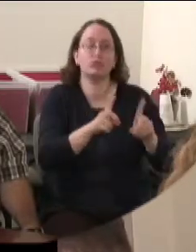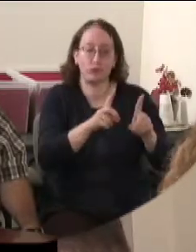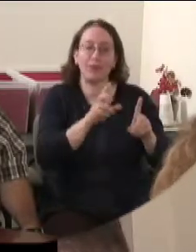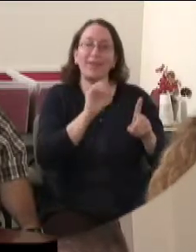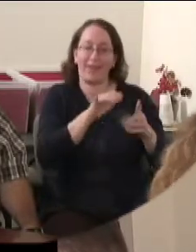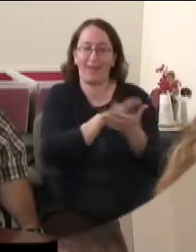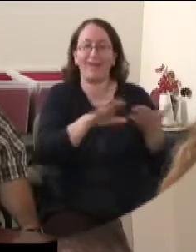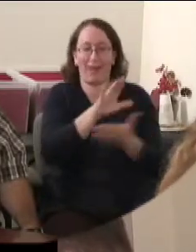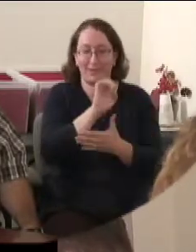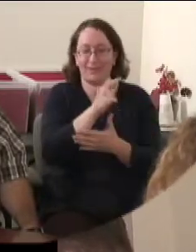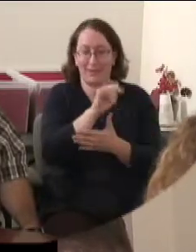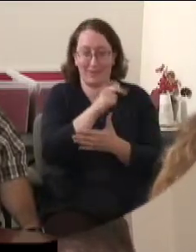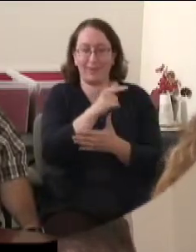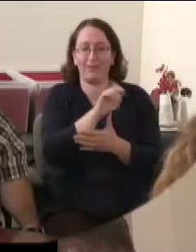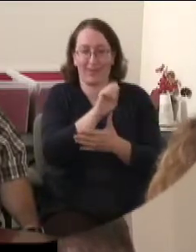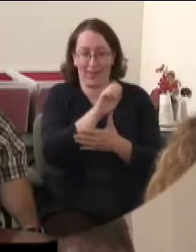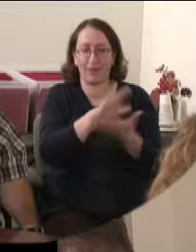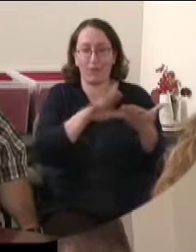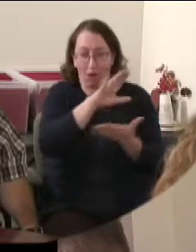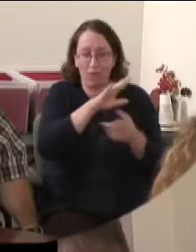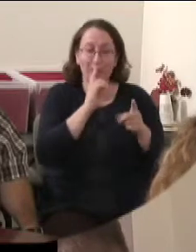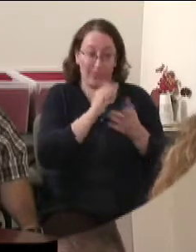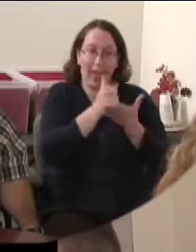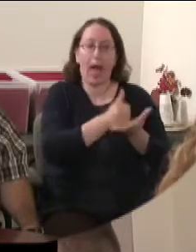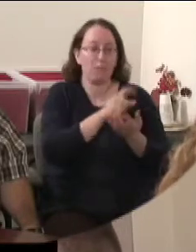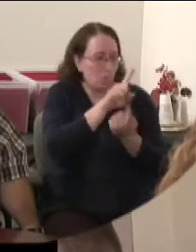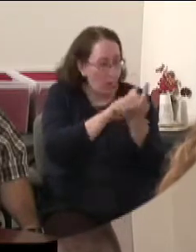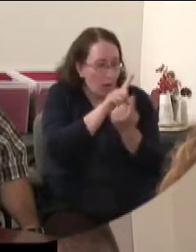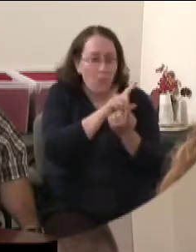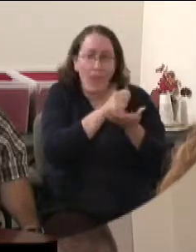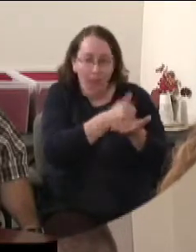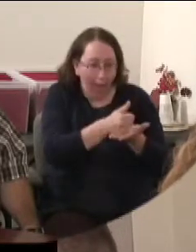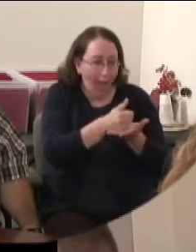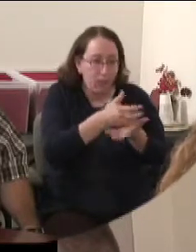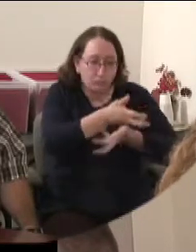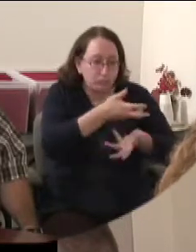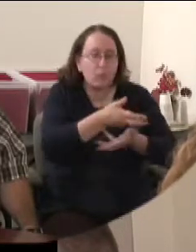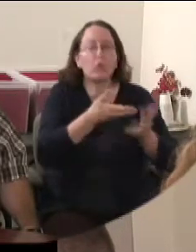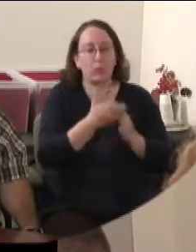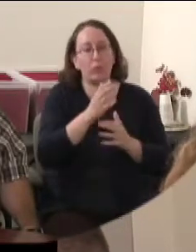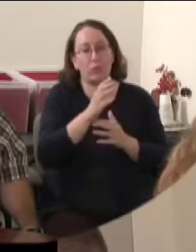the help that they've been giving her one-on-one through Eagle Gate College.